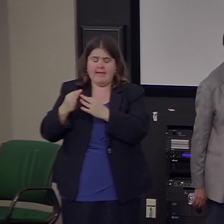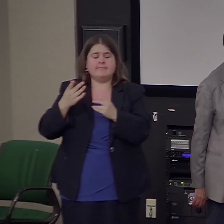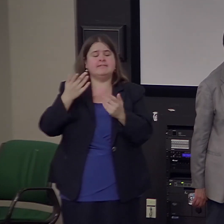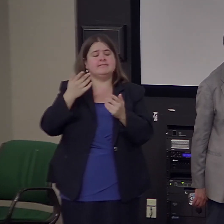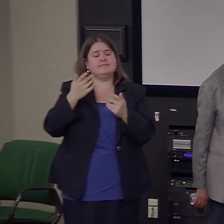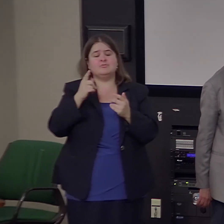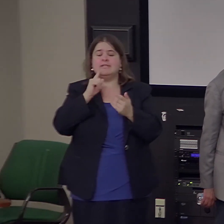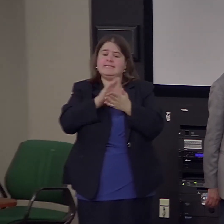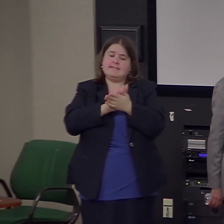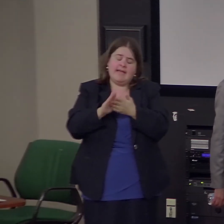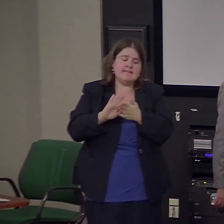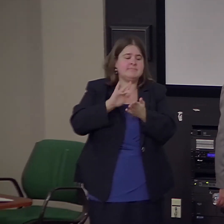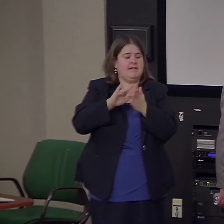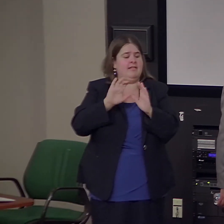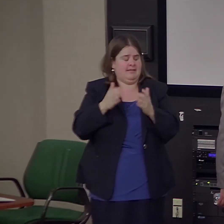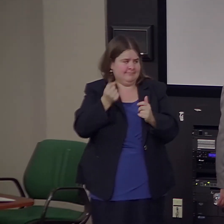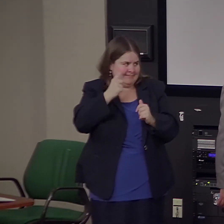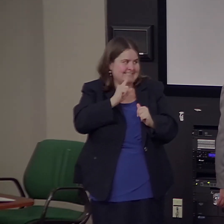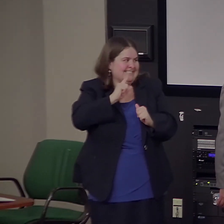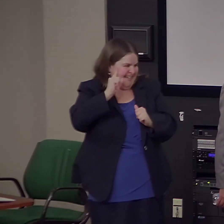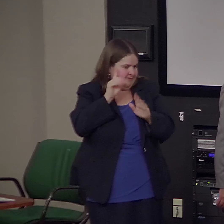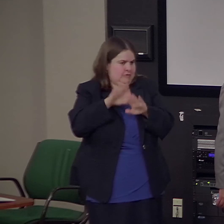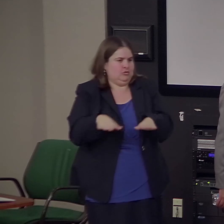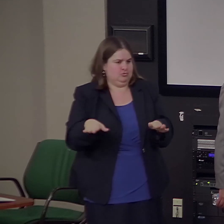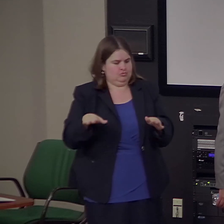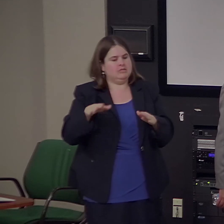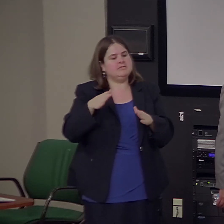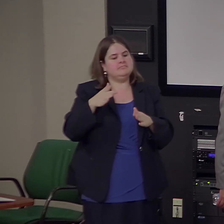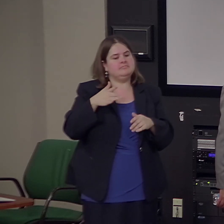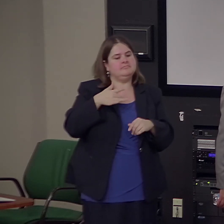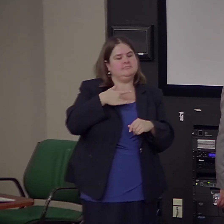These are deaf children, typically they have hearing parents